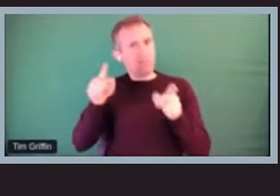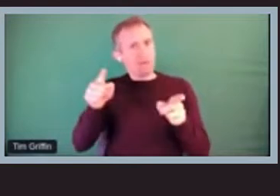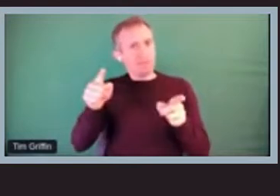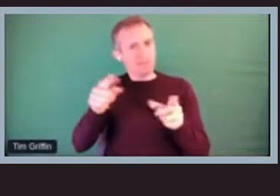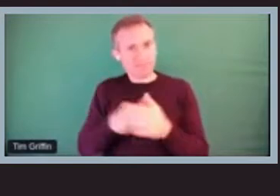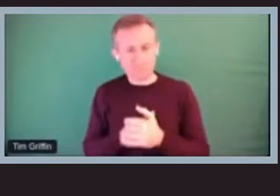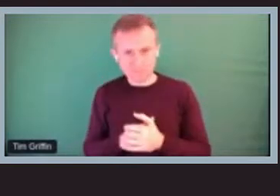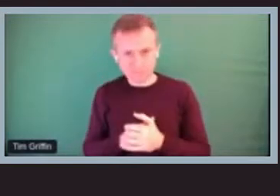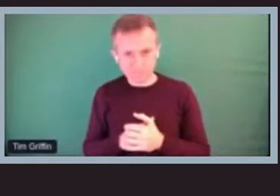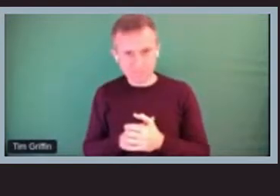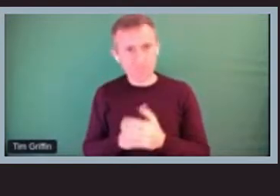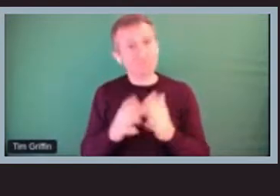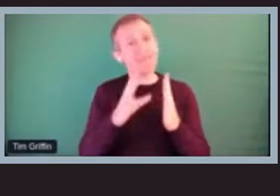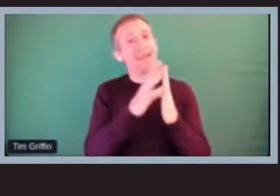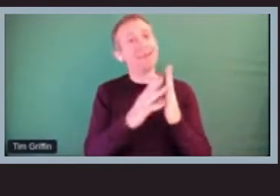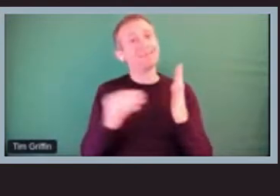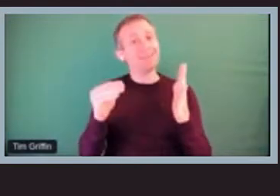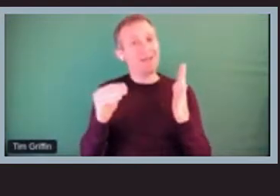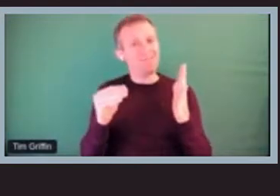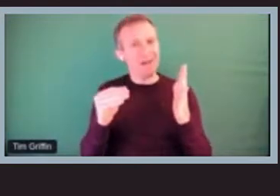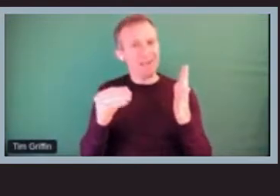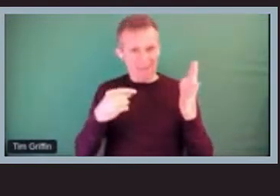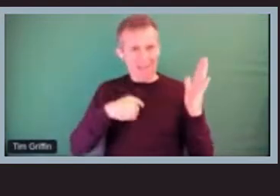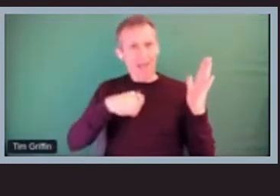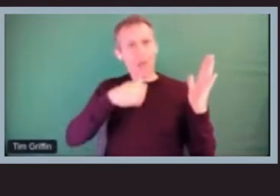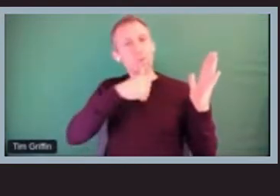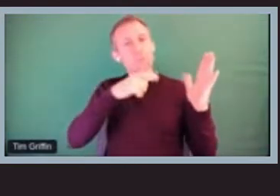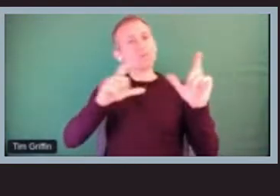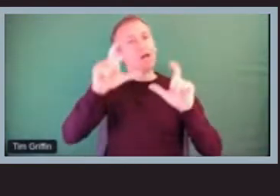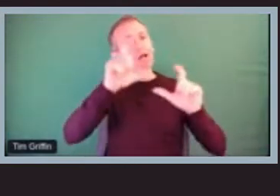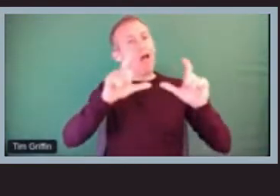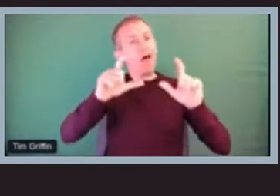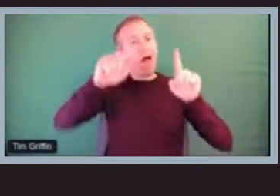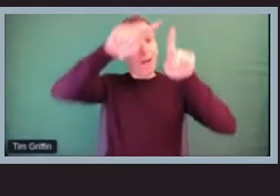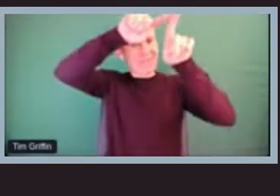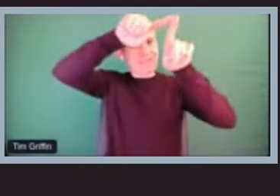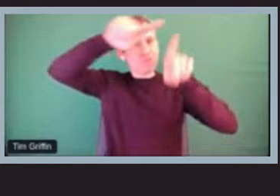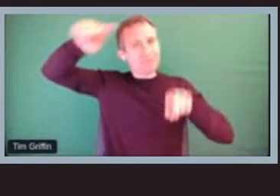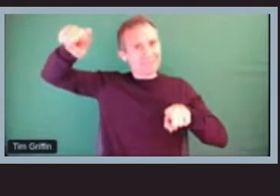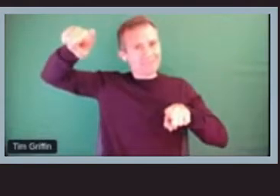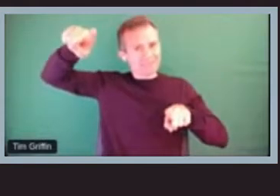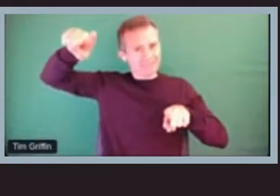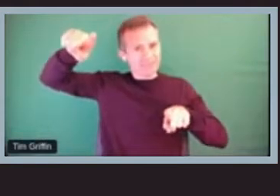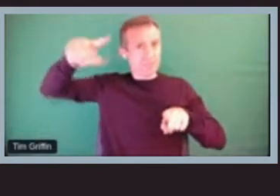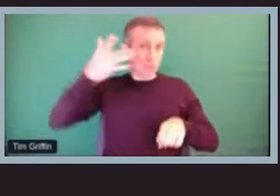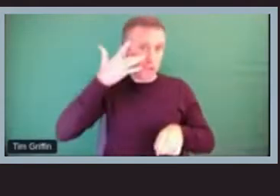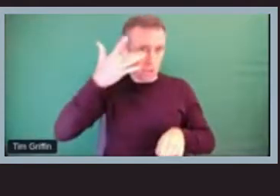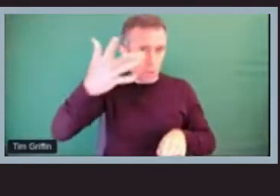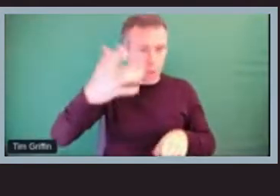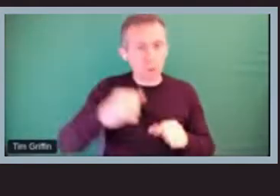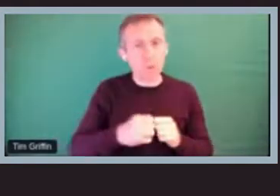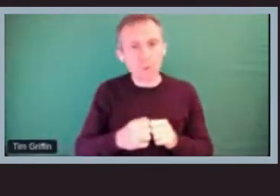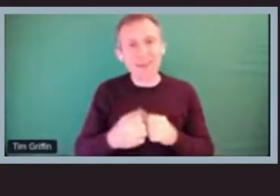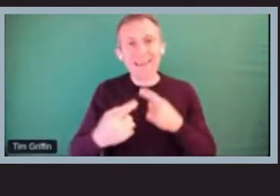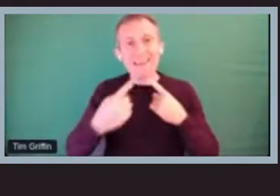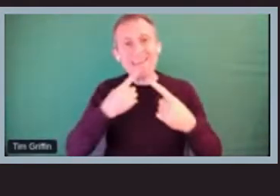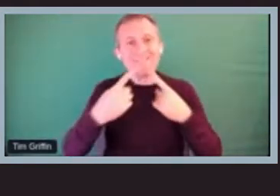To give you one example of how I’ve used this colour matrix. The past couple of months I’ve been creating some infographics.